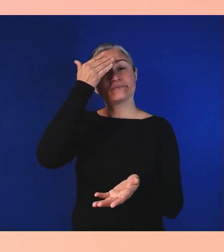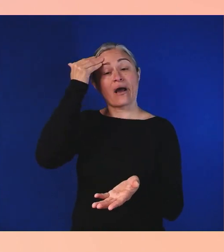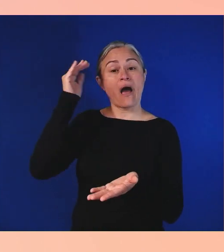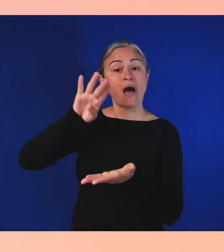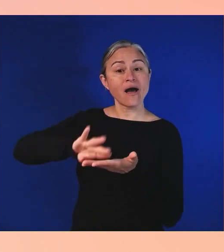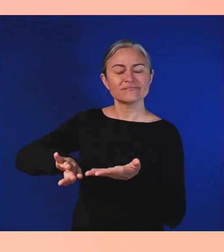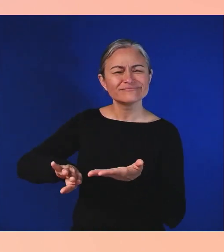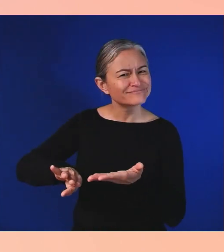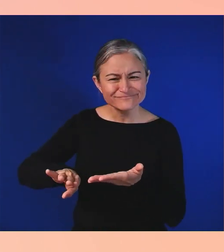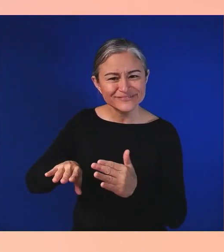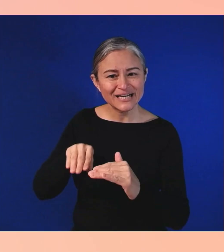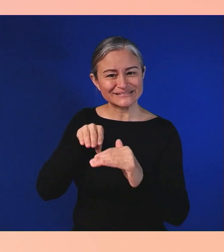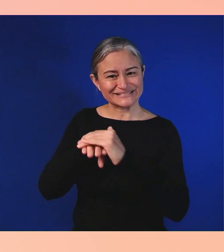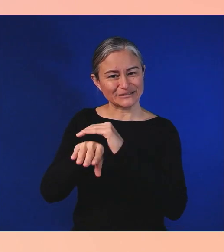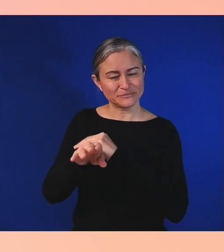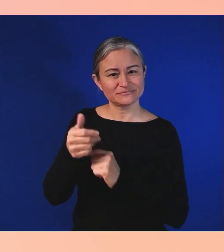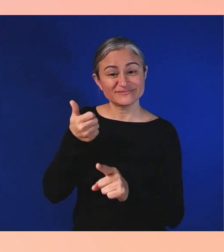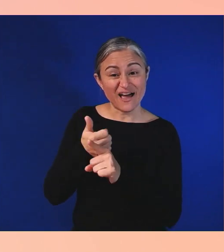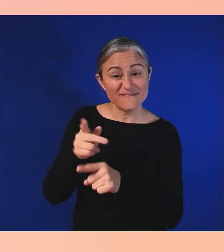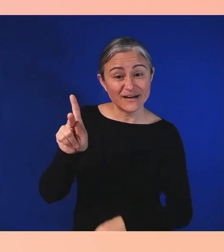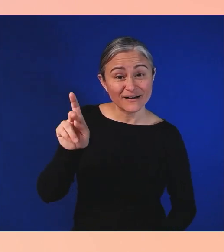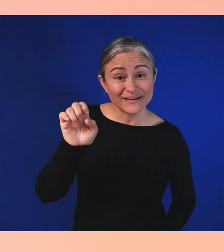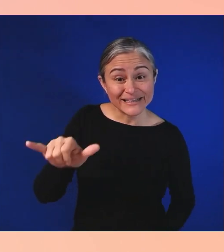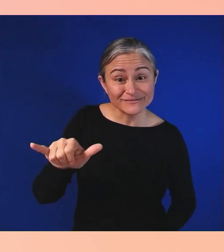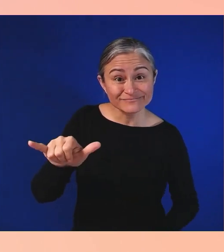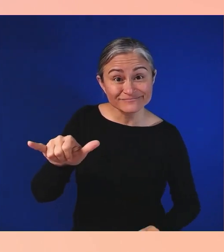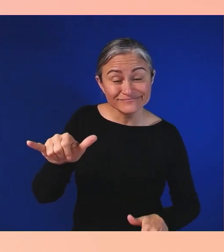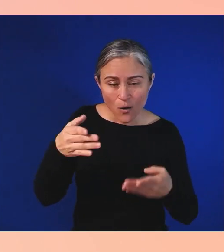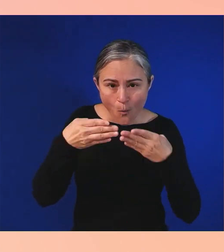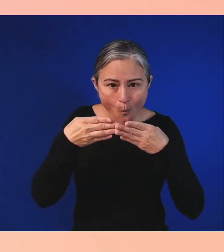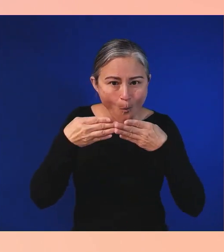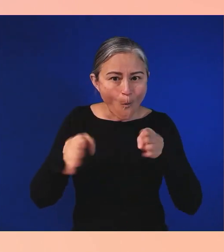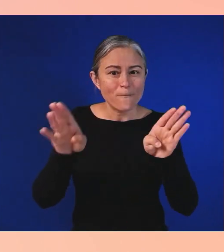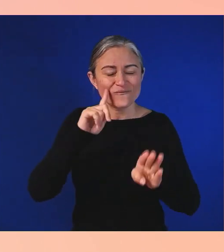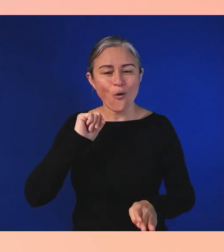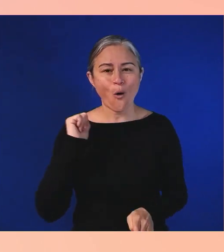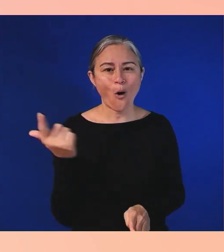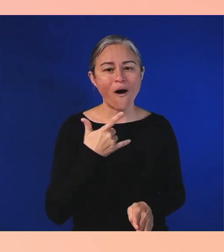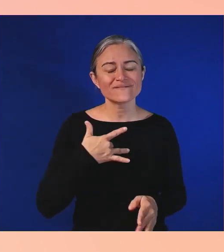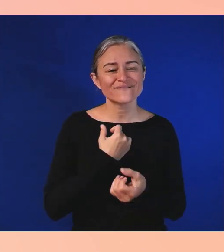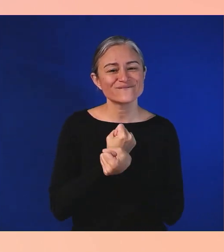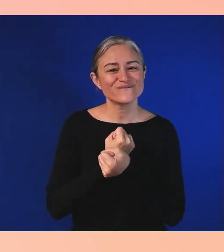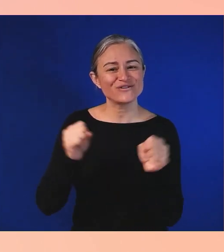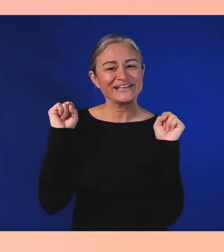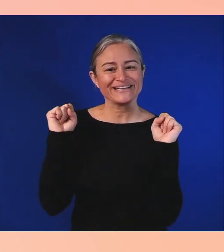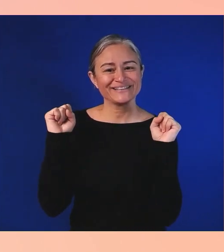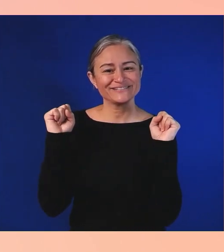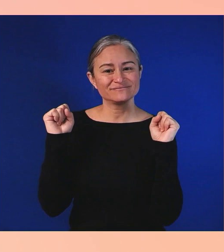Future looks bright when the technology is light.